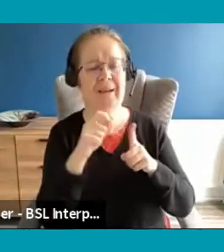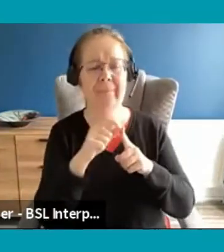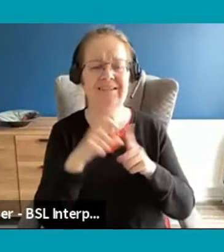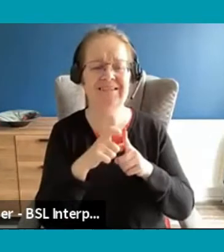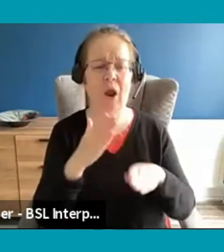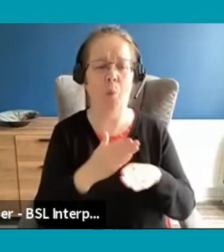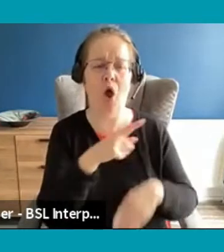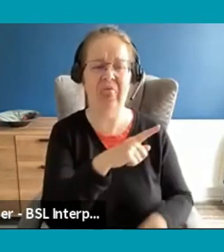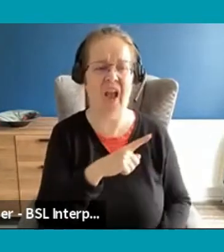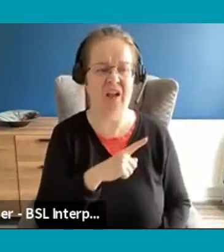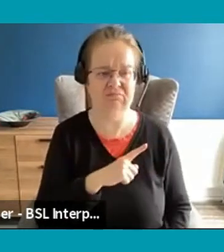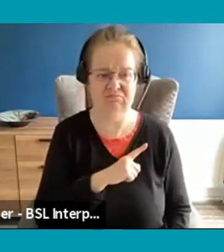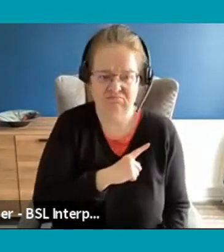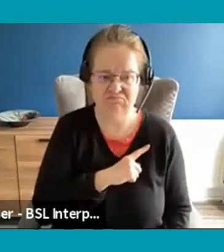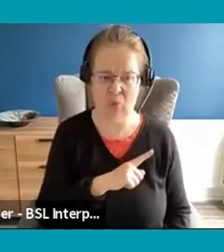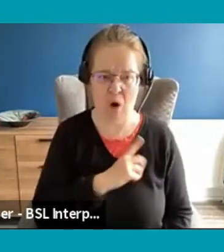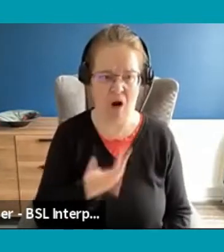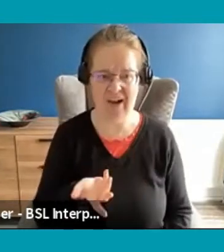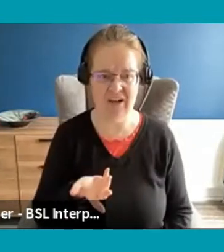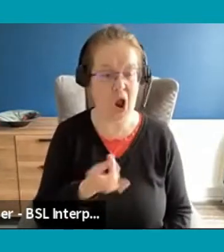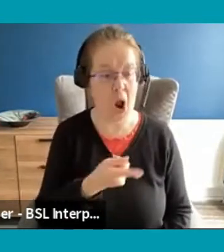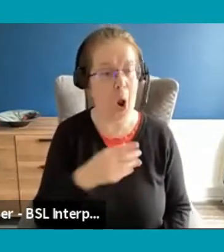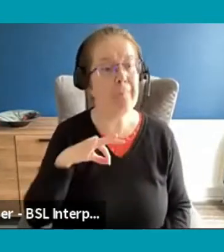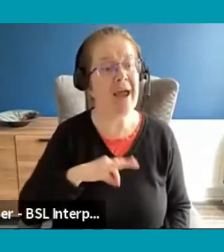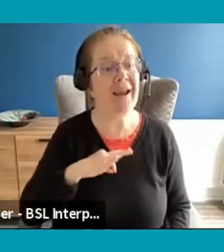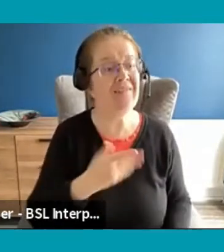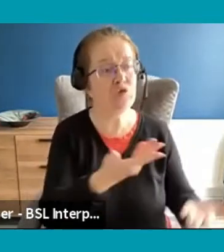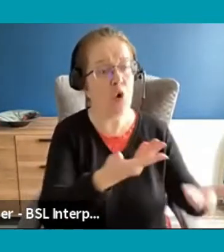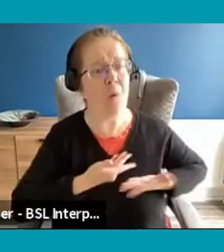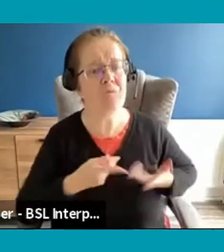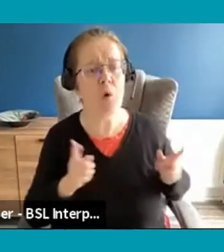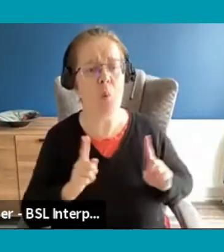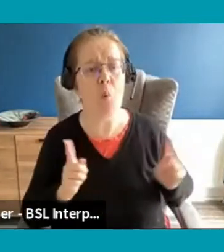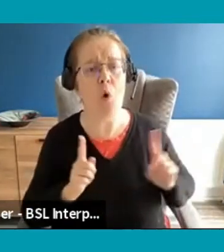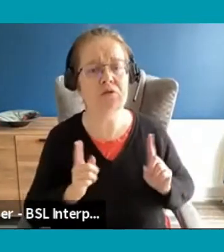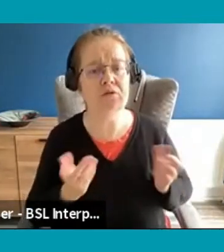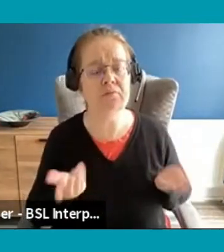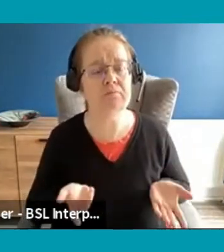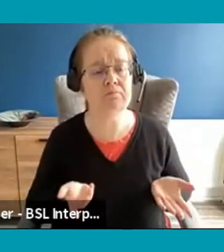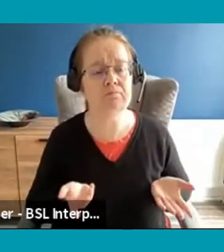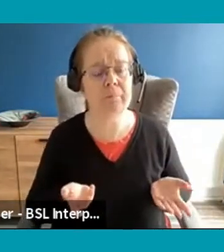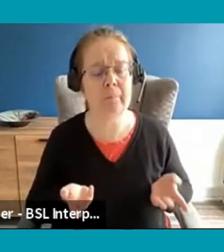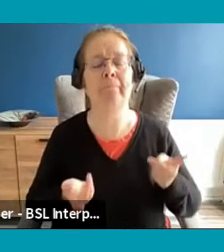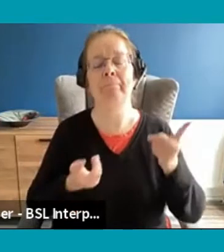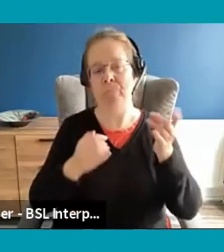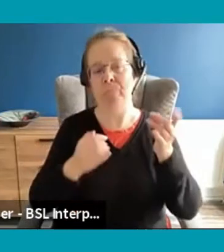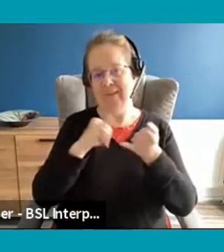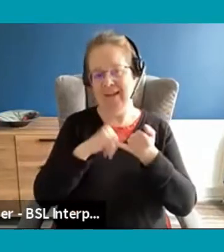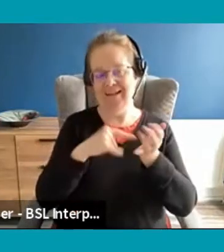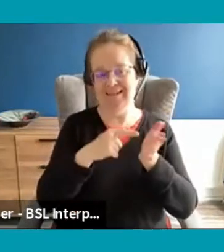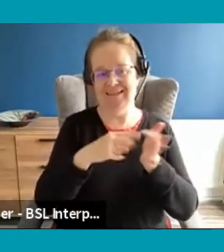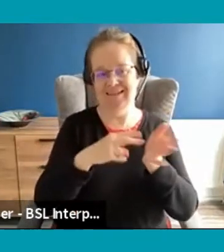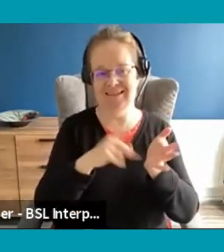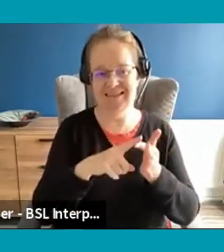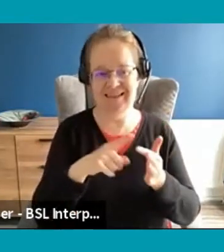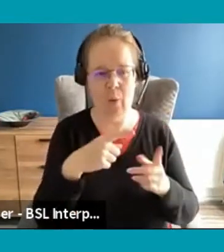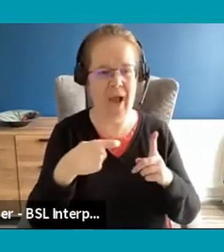What perks and benefits do you offer? I think at the moment and I know Kate is going to pick up on some of the specifics,